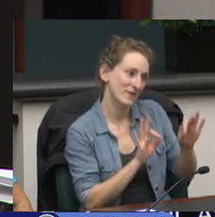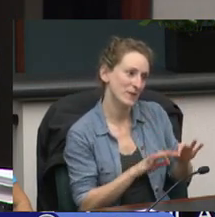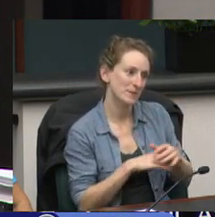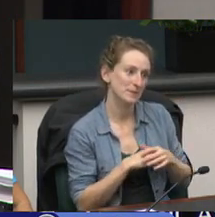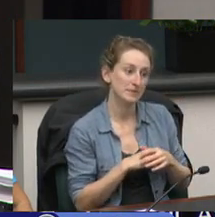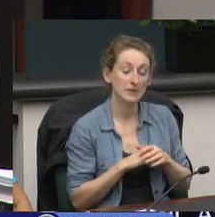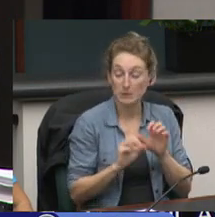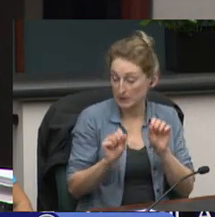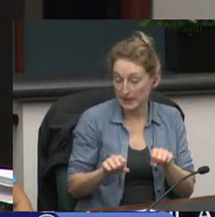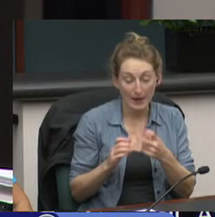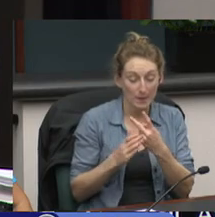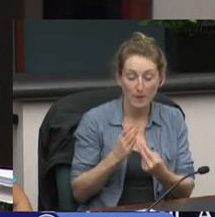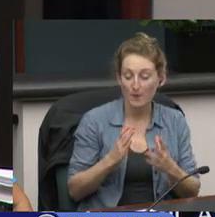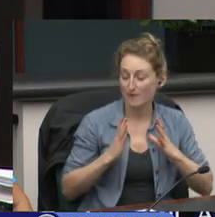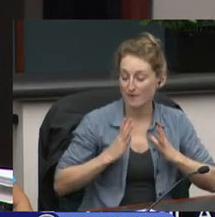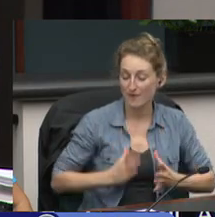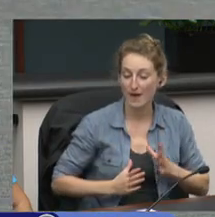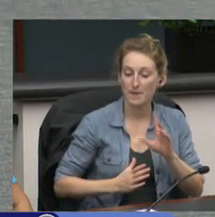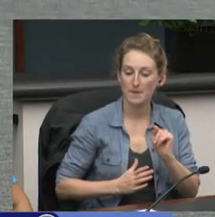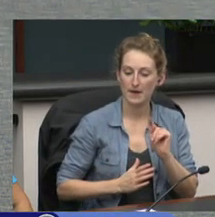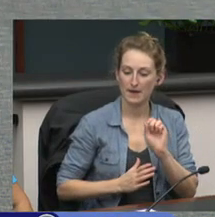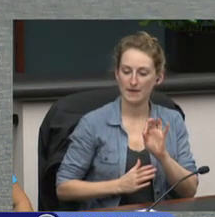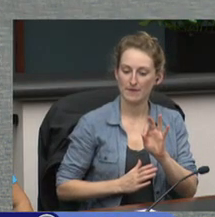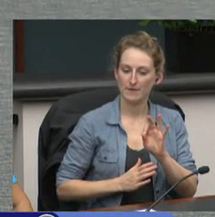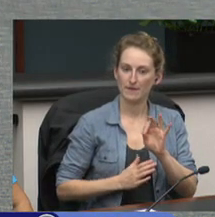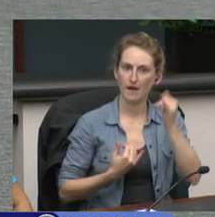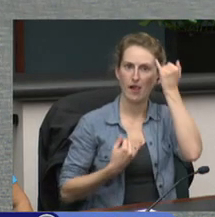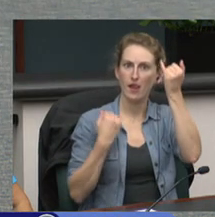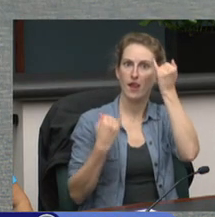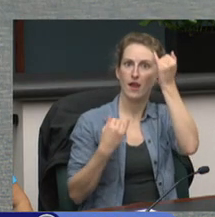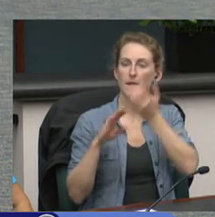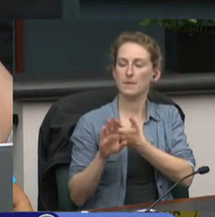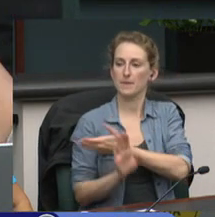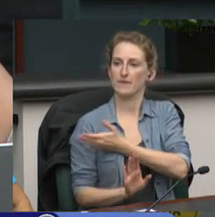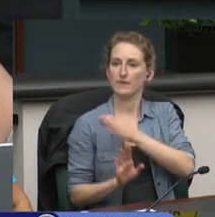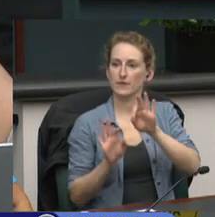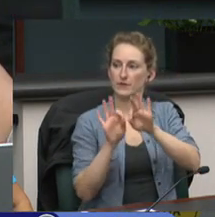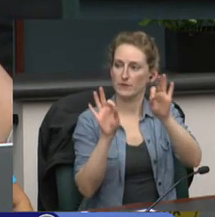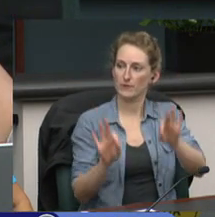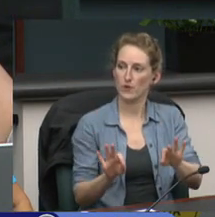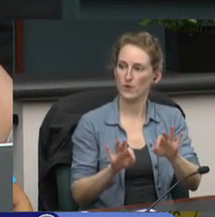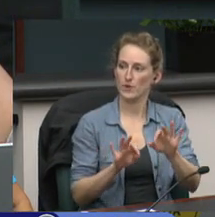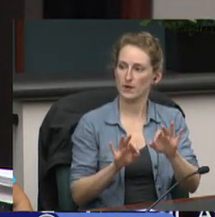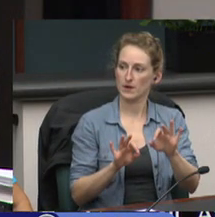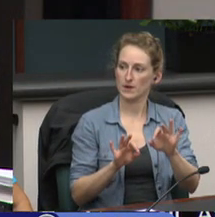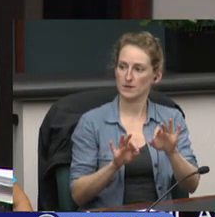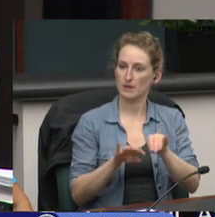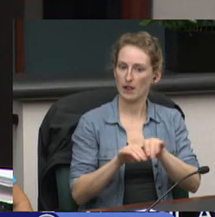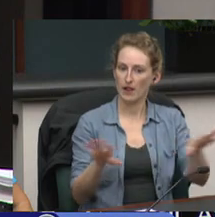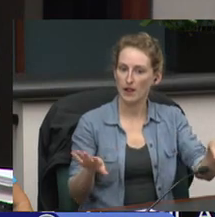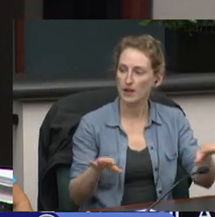don't know like if we have ideas before the form is issued it says you're sure